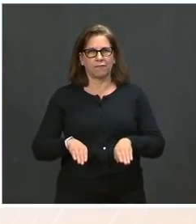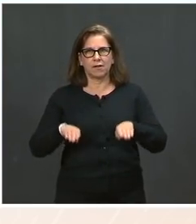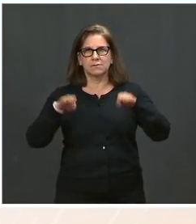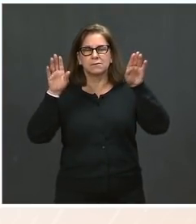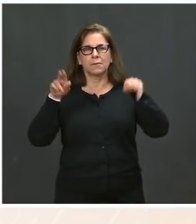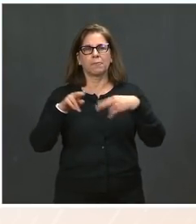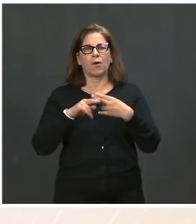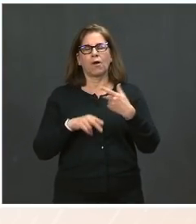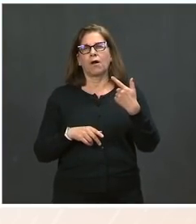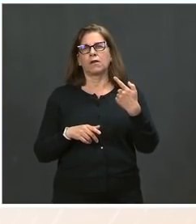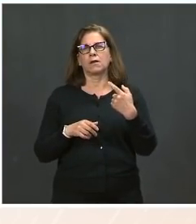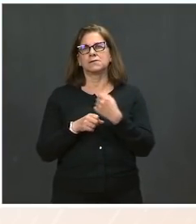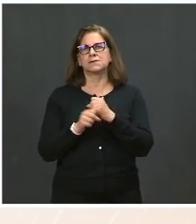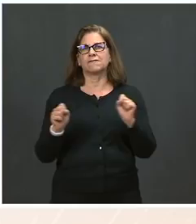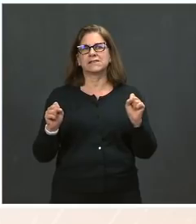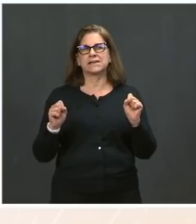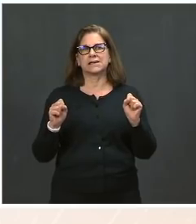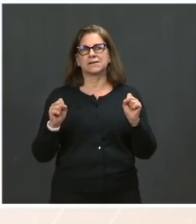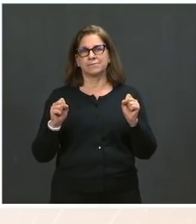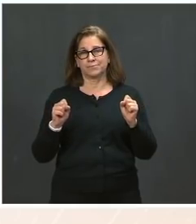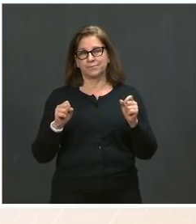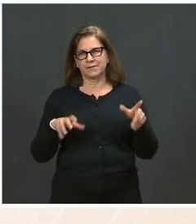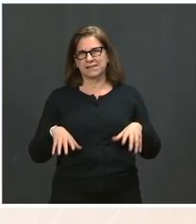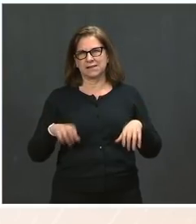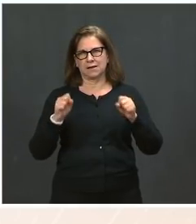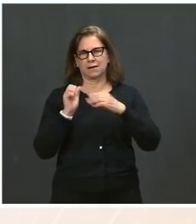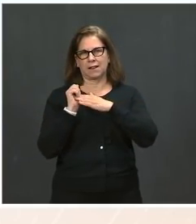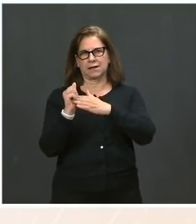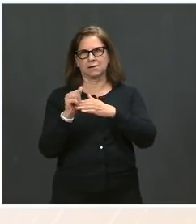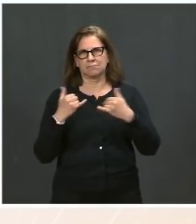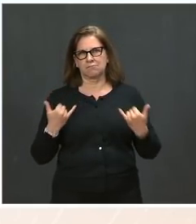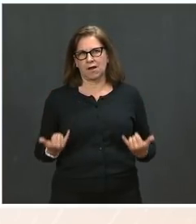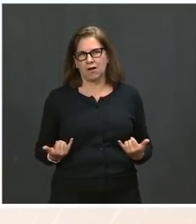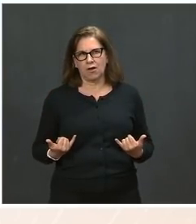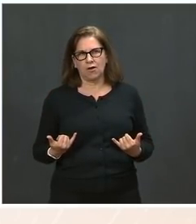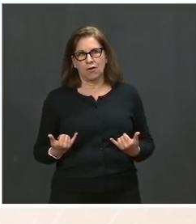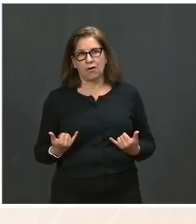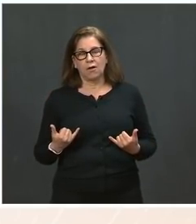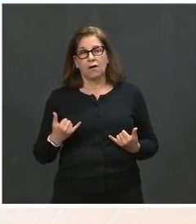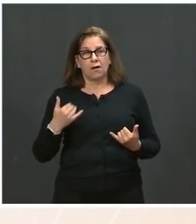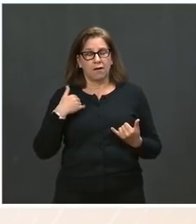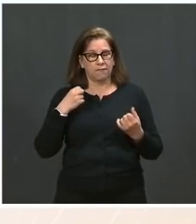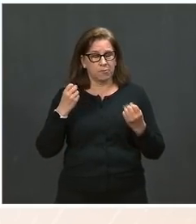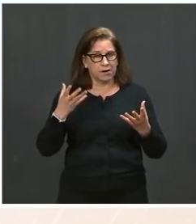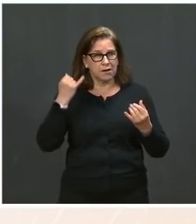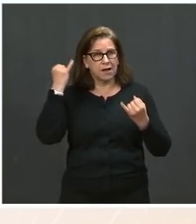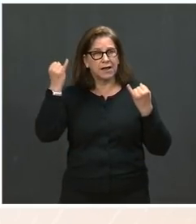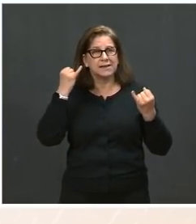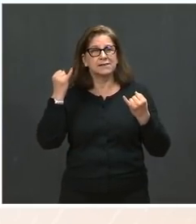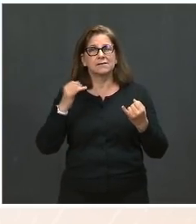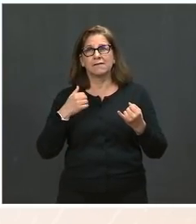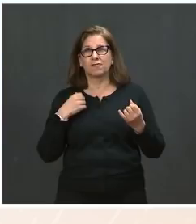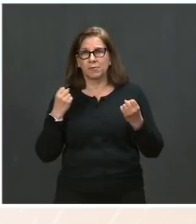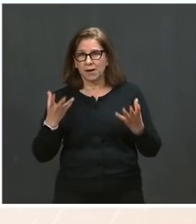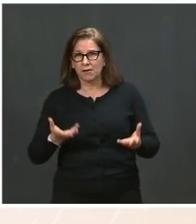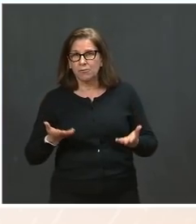through the course of the President's presidency. And they have ideas; they have proposals. And certainly, that's taken into account as we were considered --